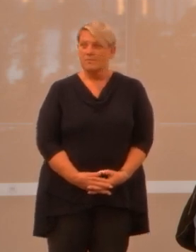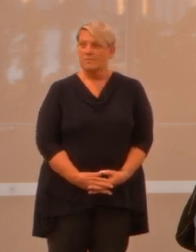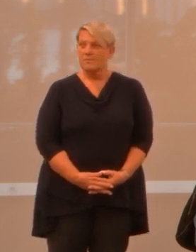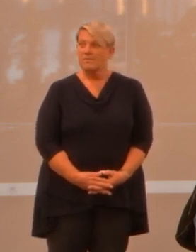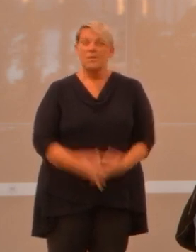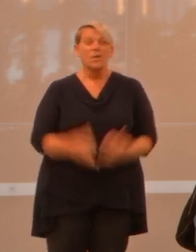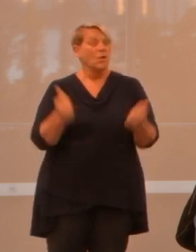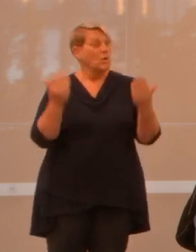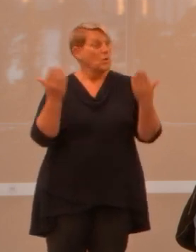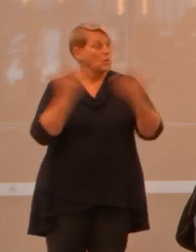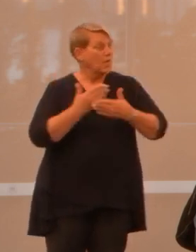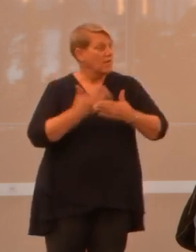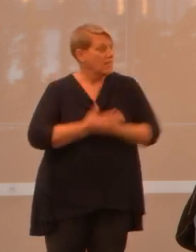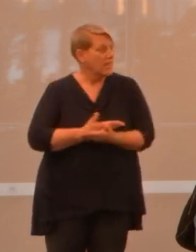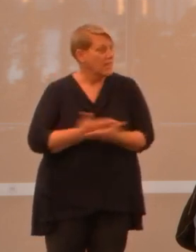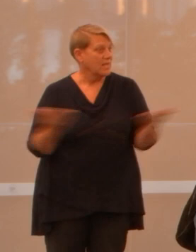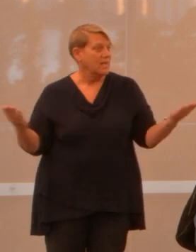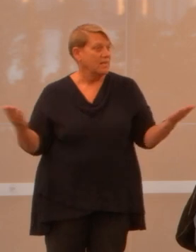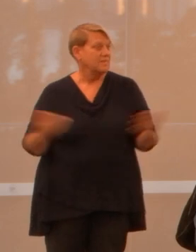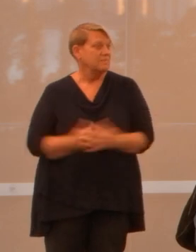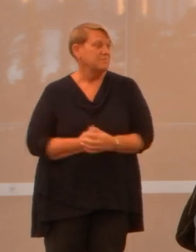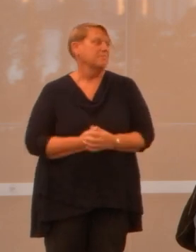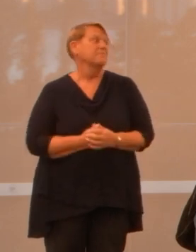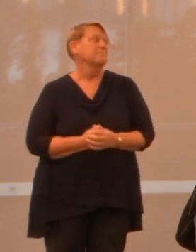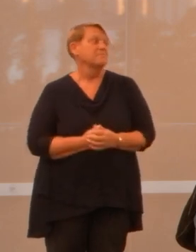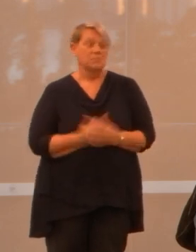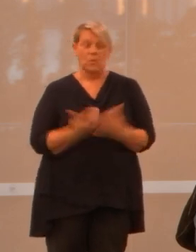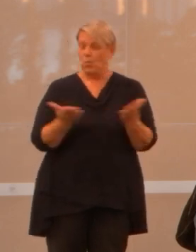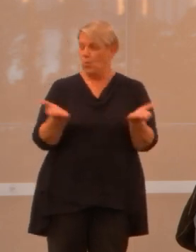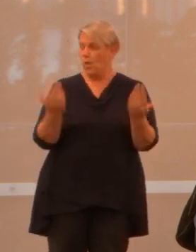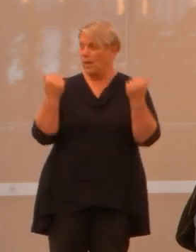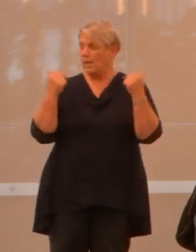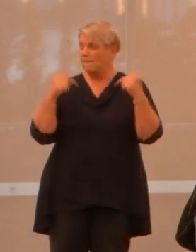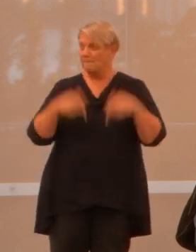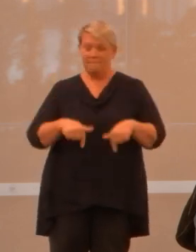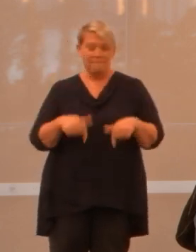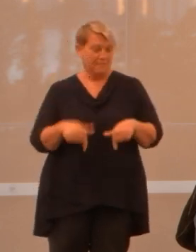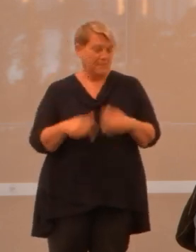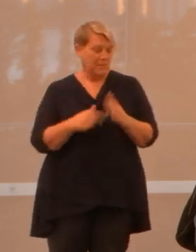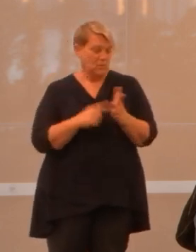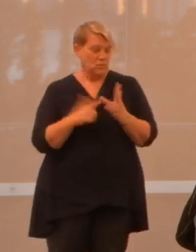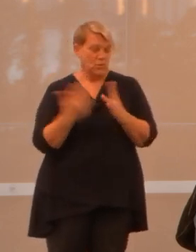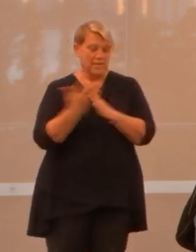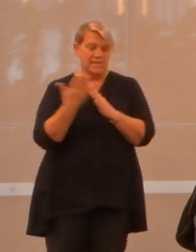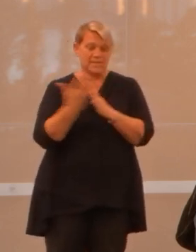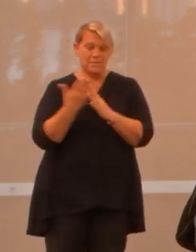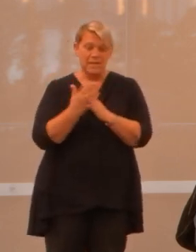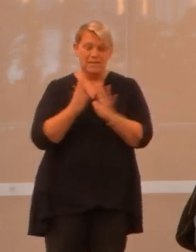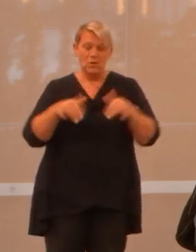Good evening, everyone. Welcome to the Accessibility Awards for this year.